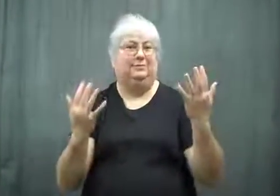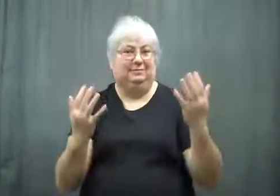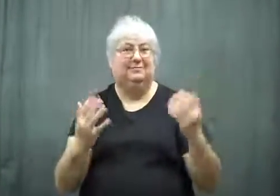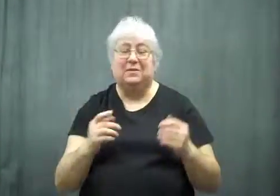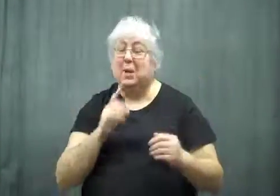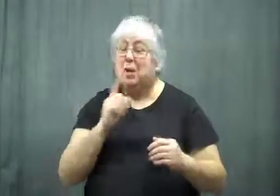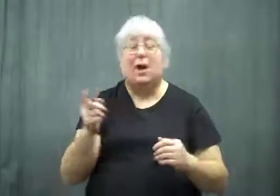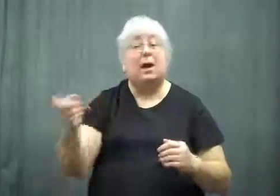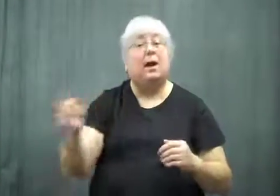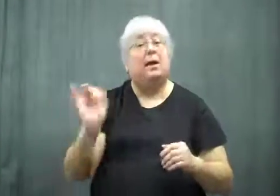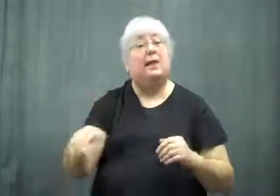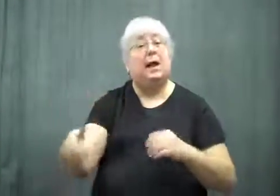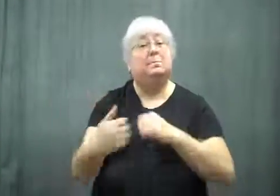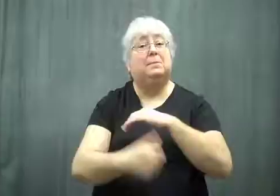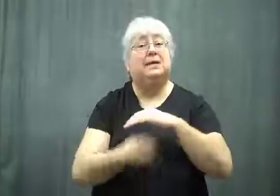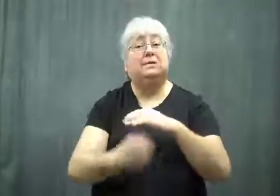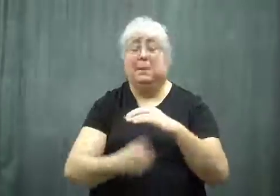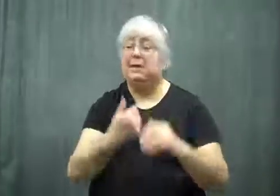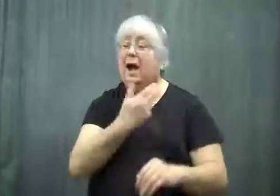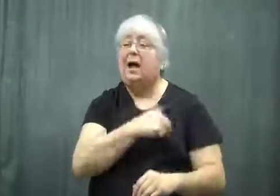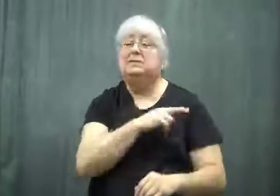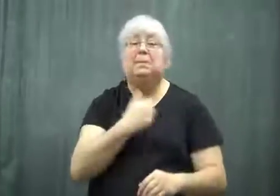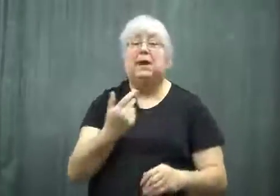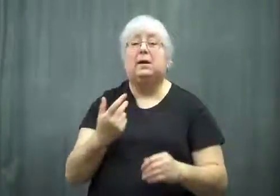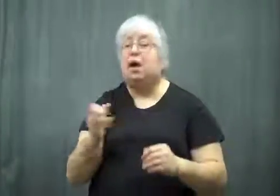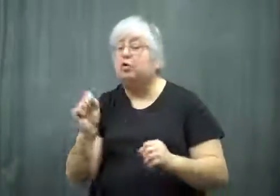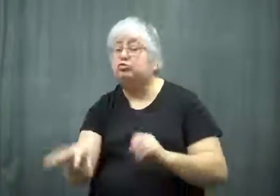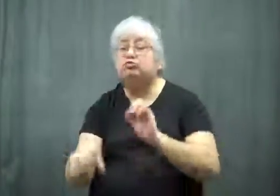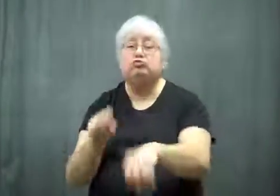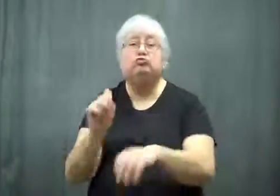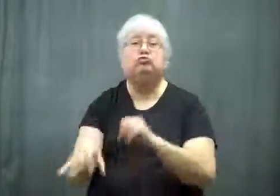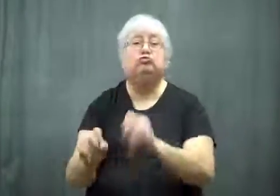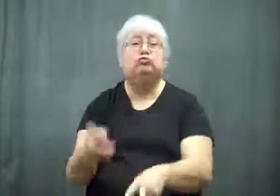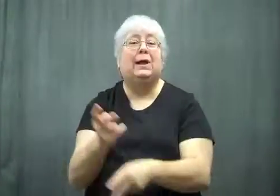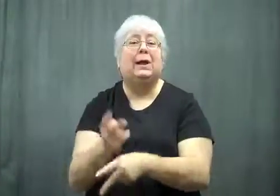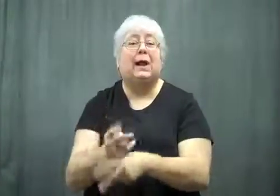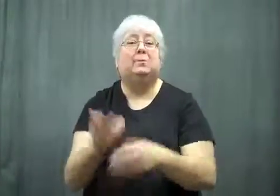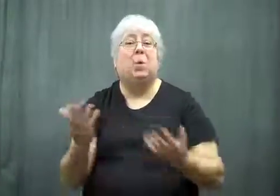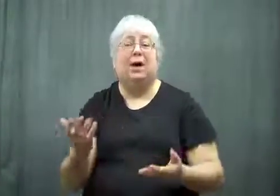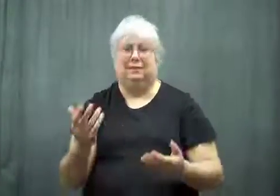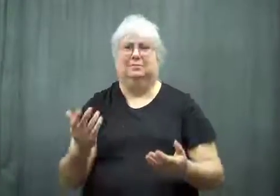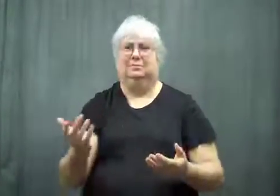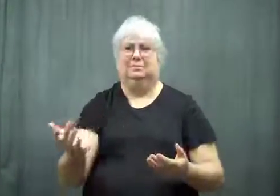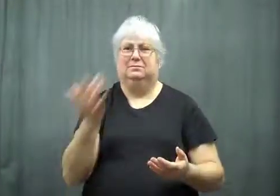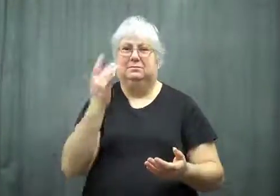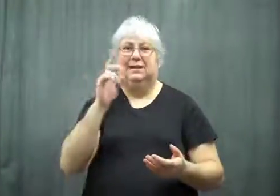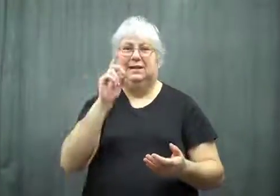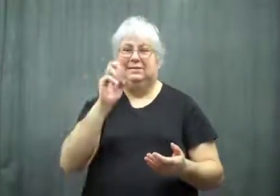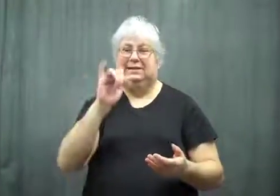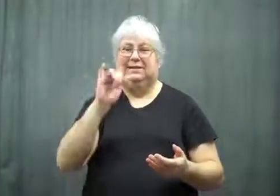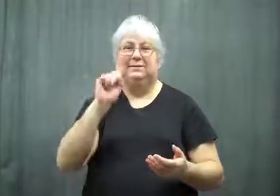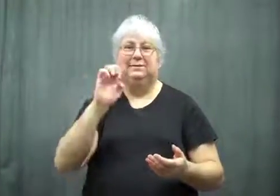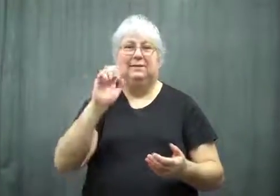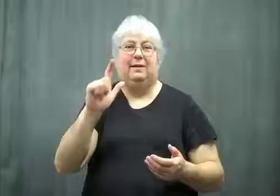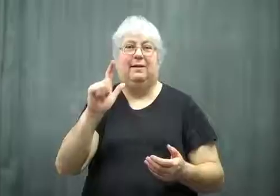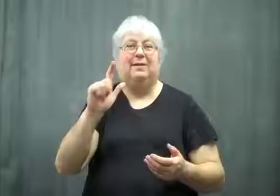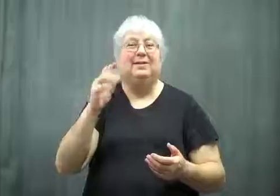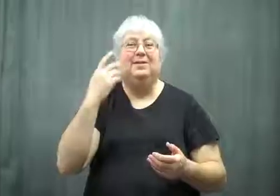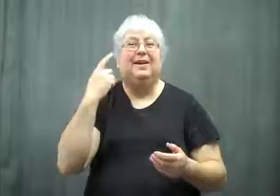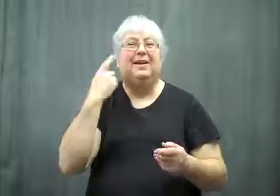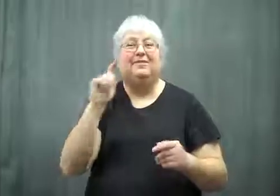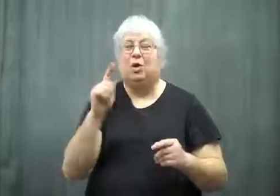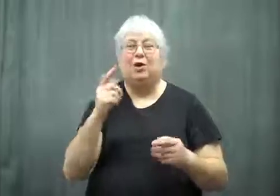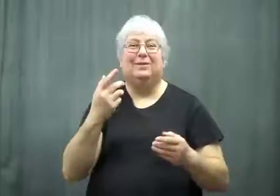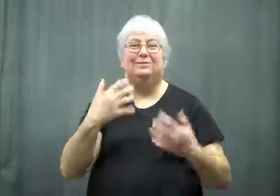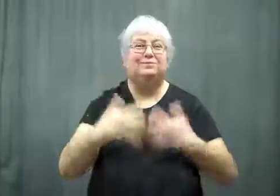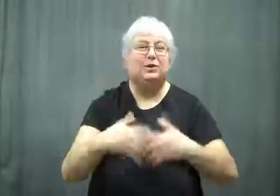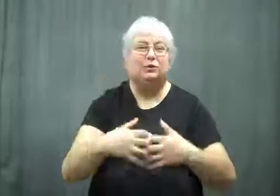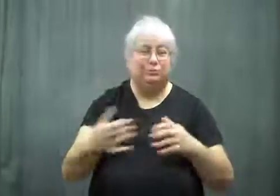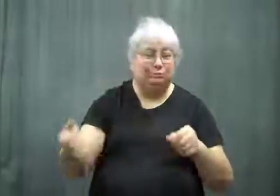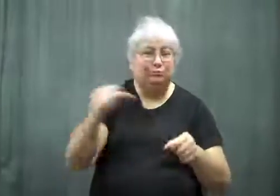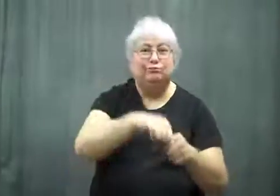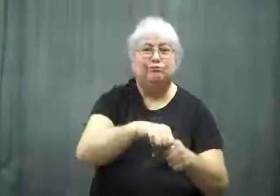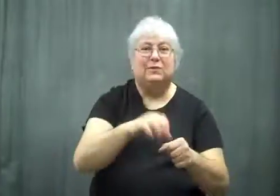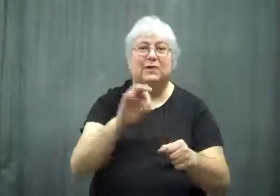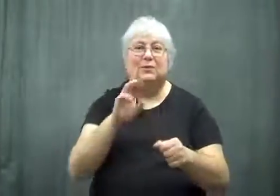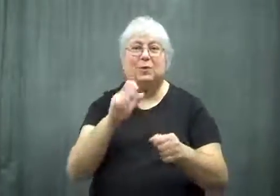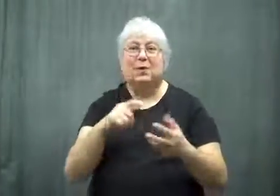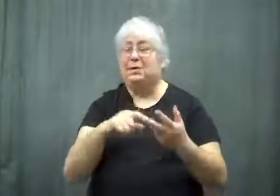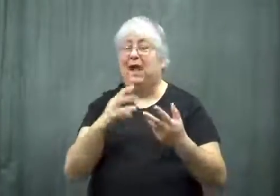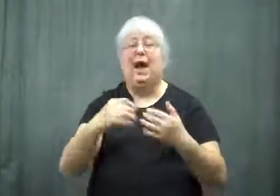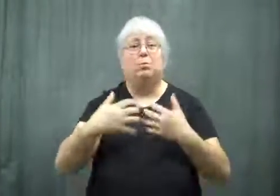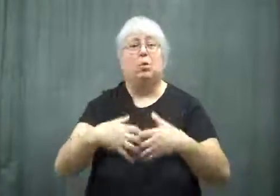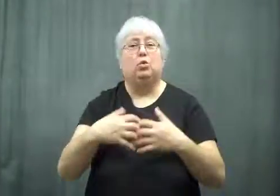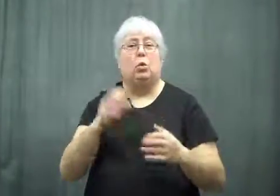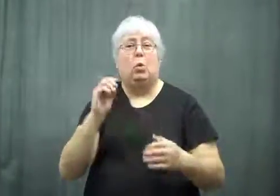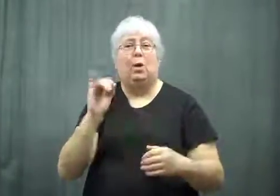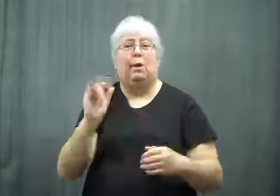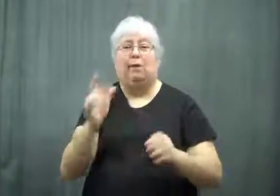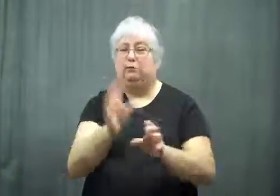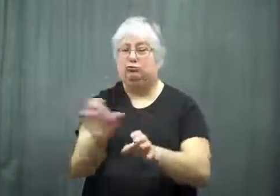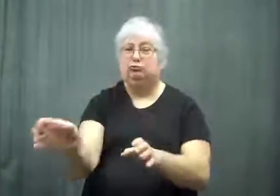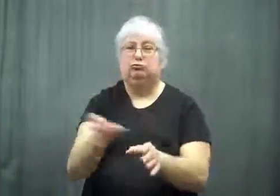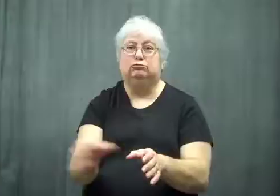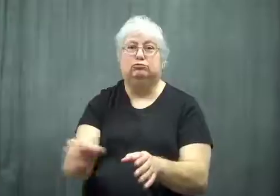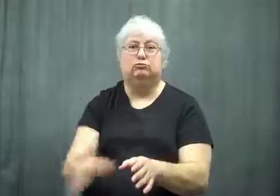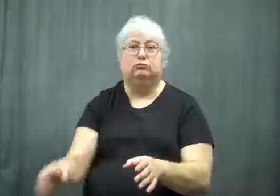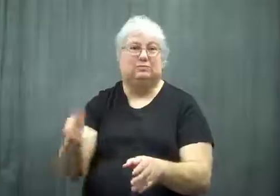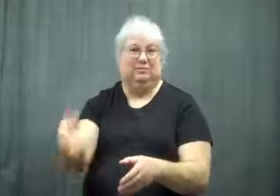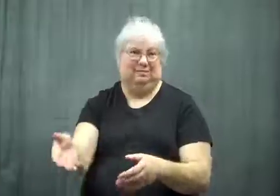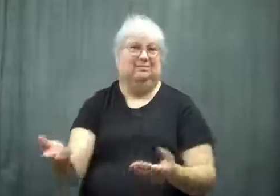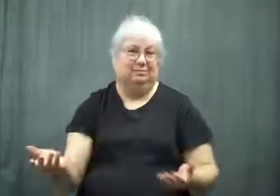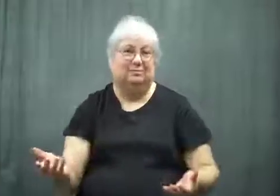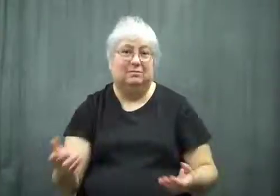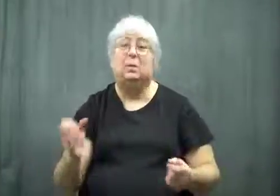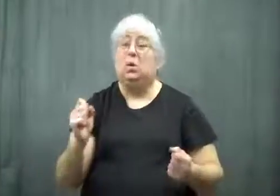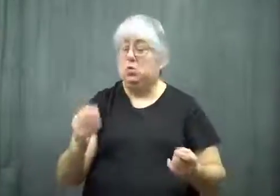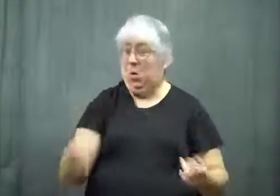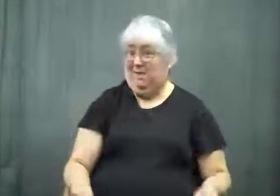The hospital was storing, of all things, diesel fuel and motor oil there in the basement.